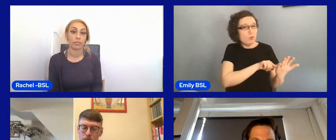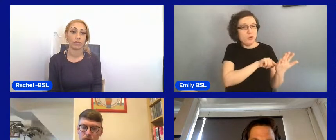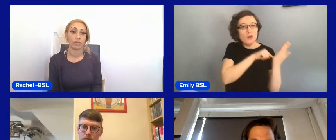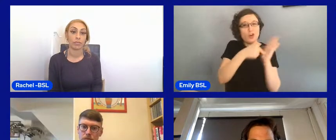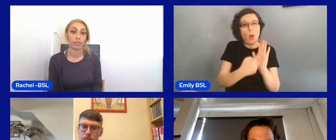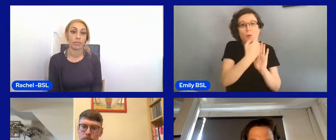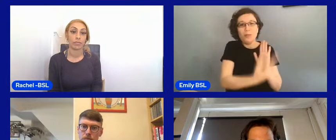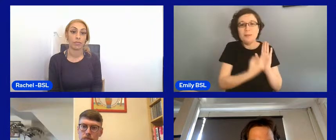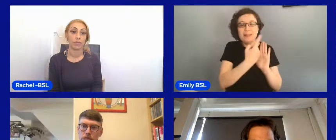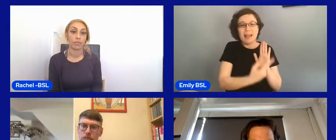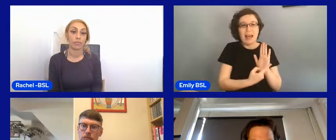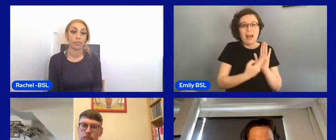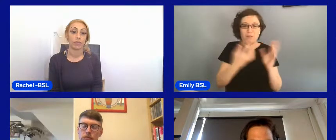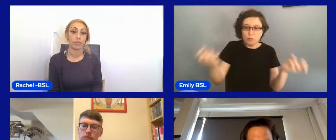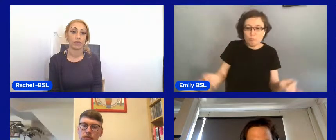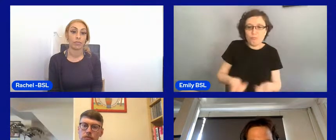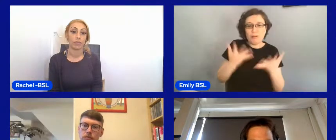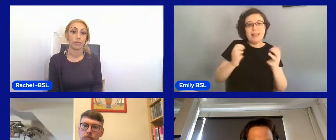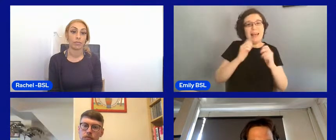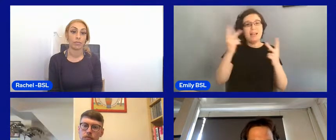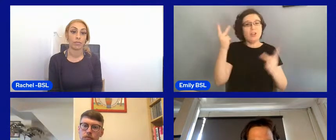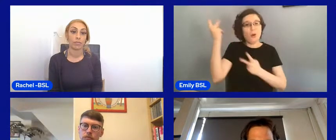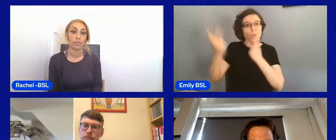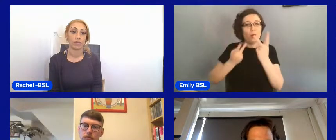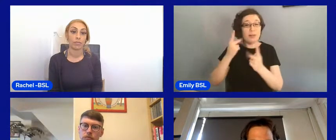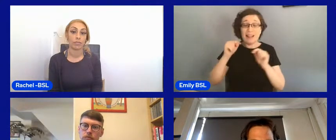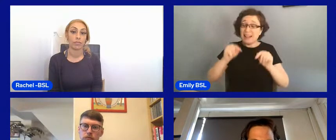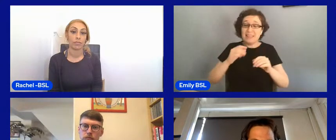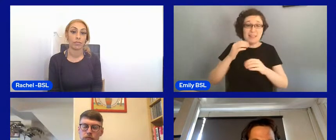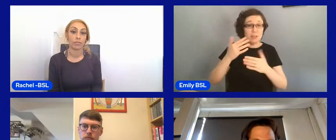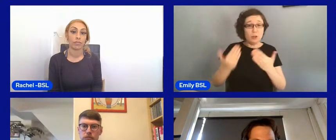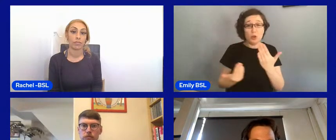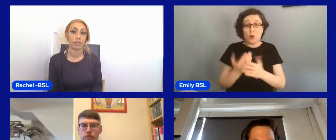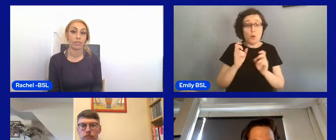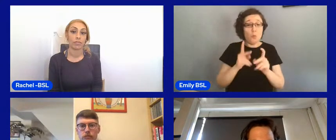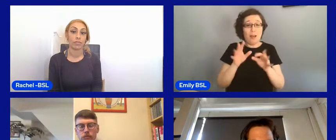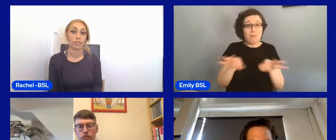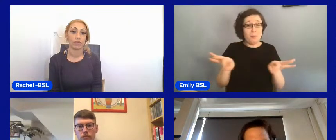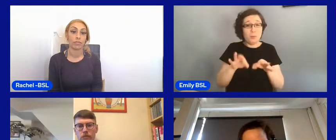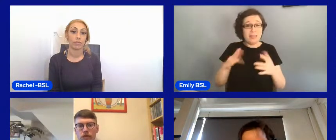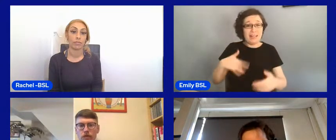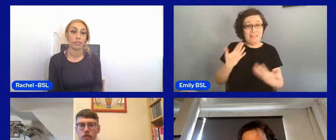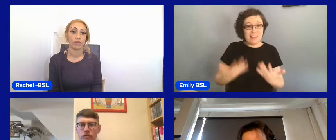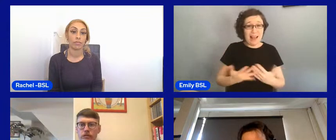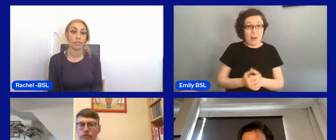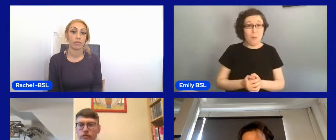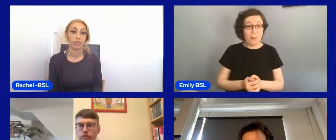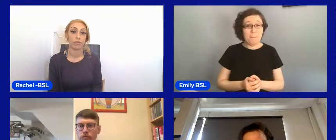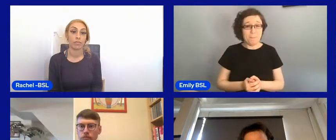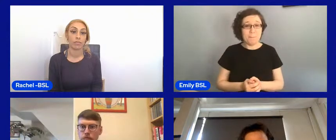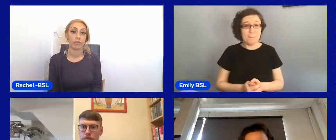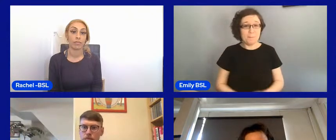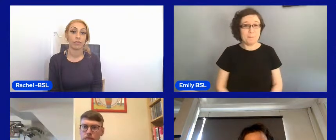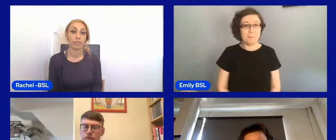engaging to share themselves, and also to bring their songs to life because that is the future generation of music coming out of the